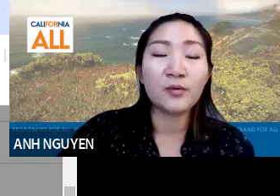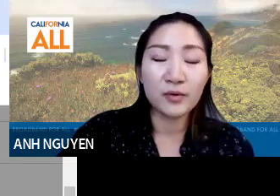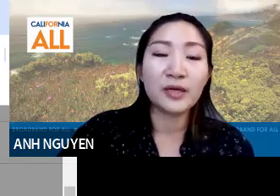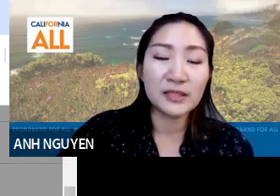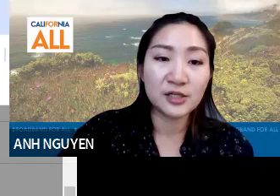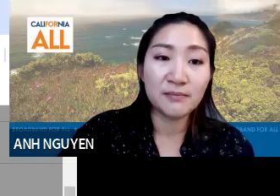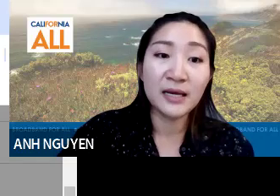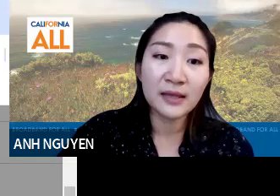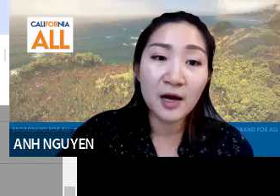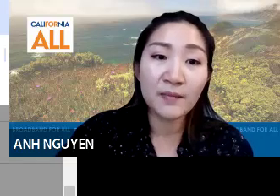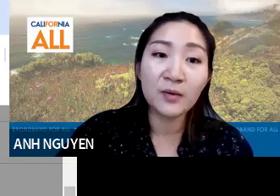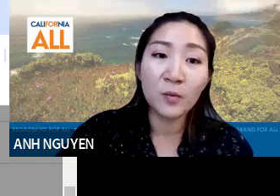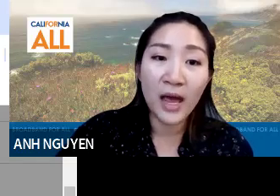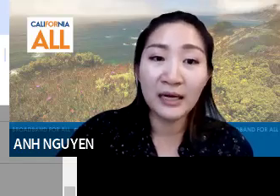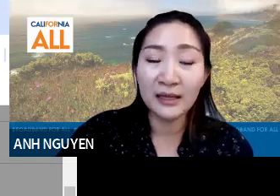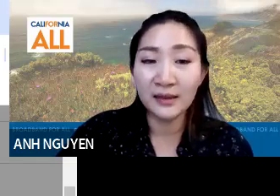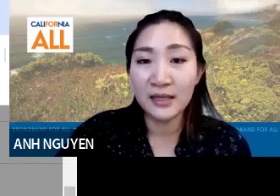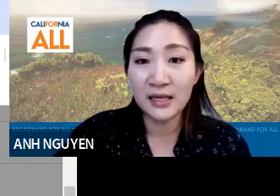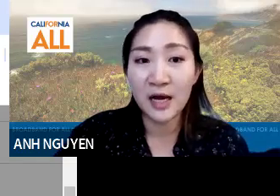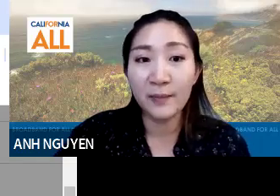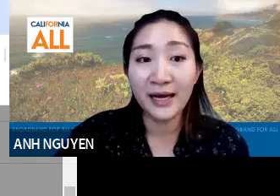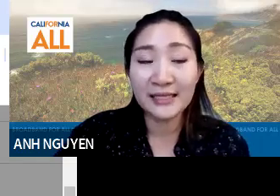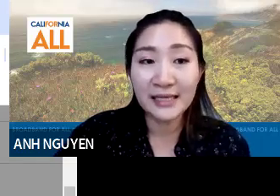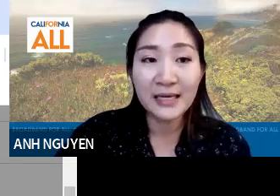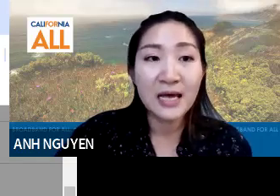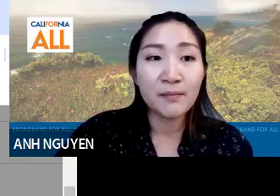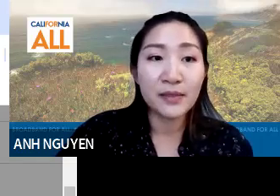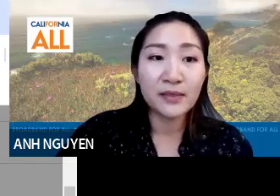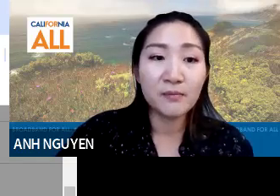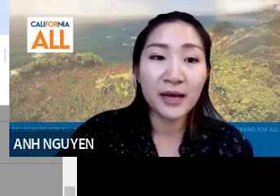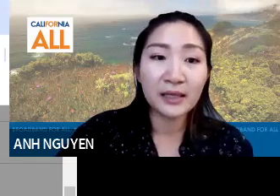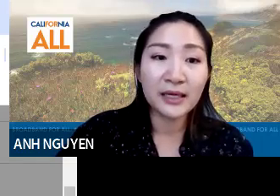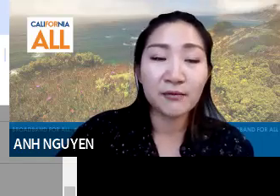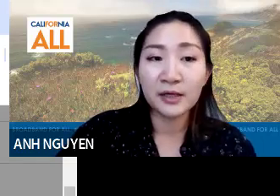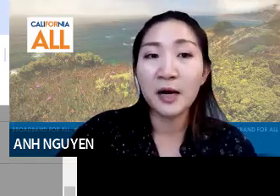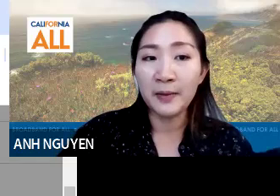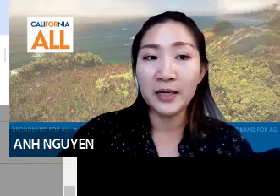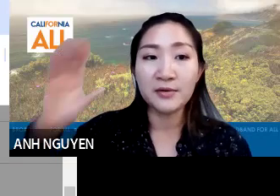or organization made the comment when and the comment ID, but by clicking, read comment,